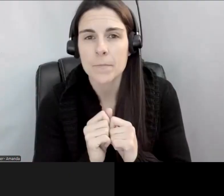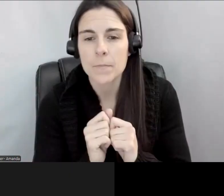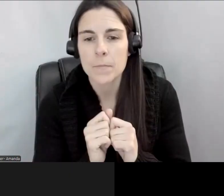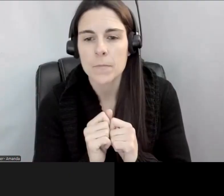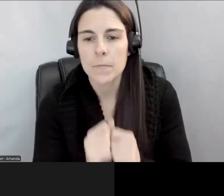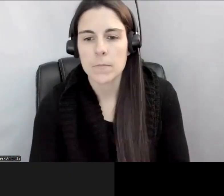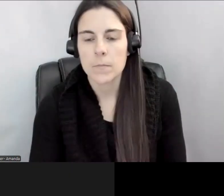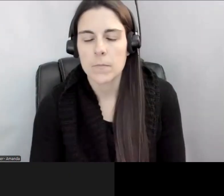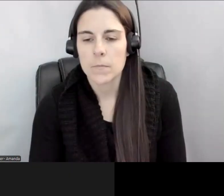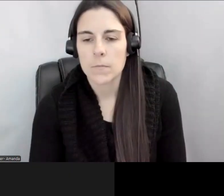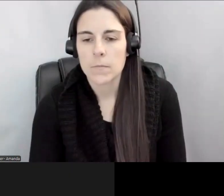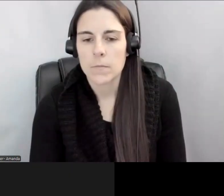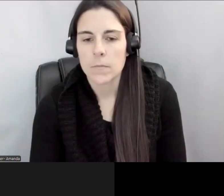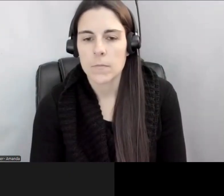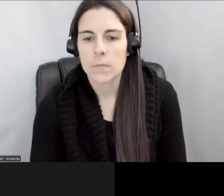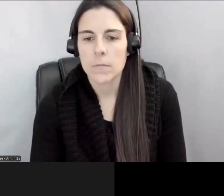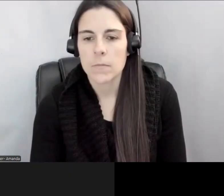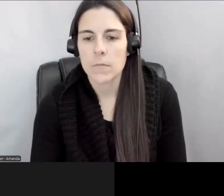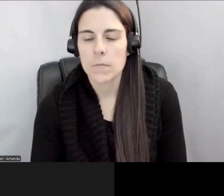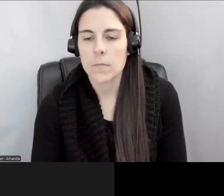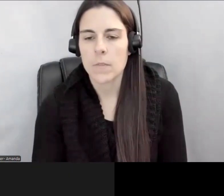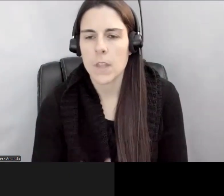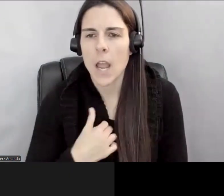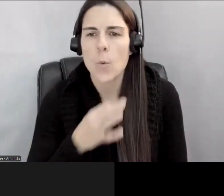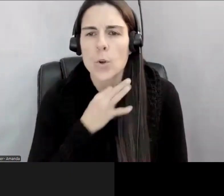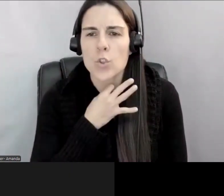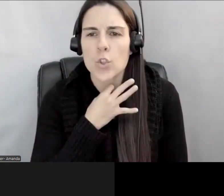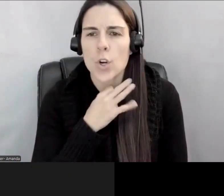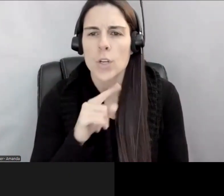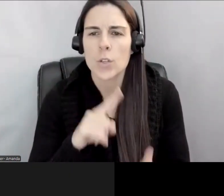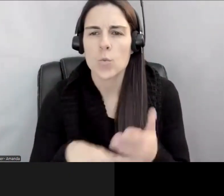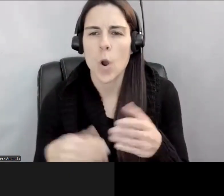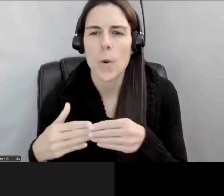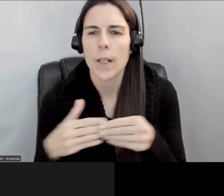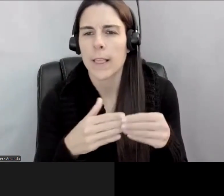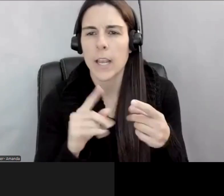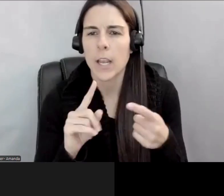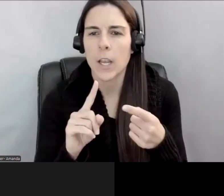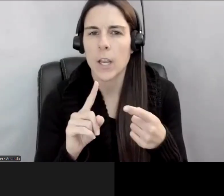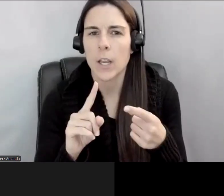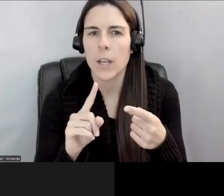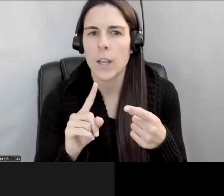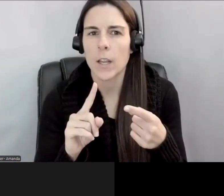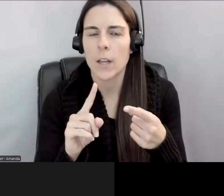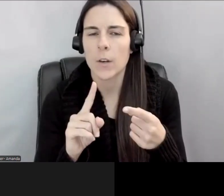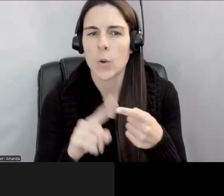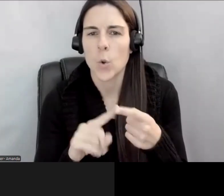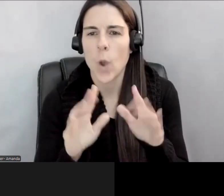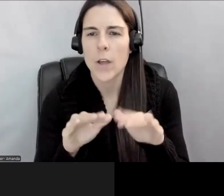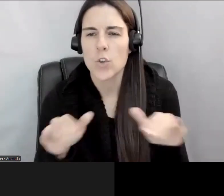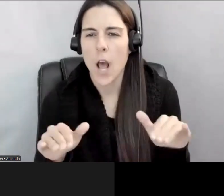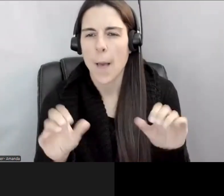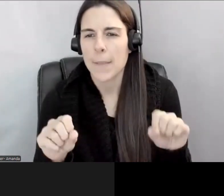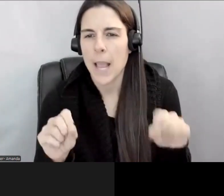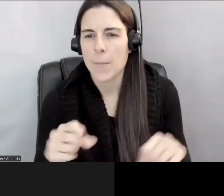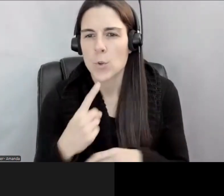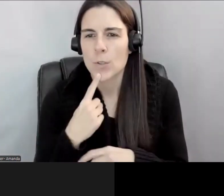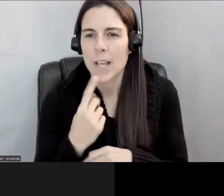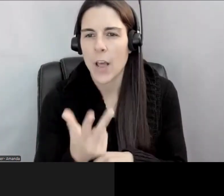Okay, so I was just wondering what would cause a child to be able to say like, three word phrases, but I don't